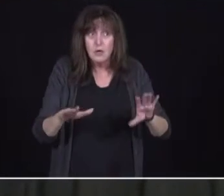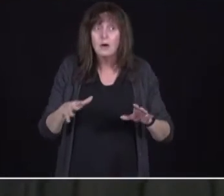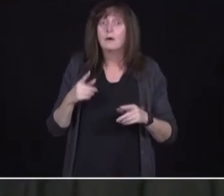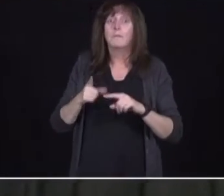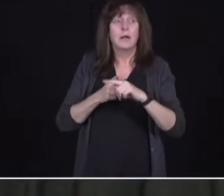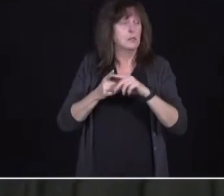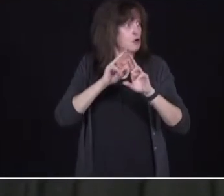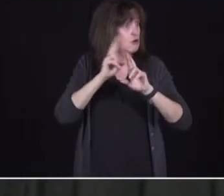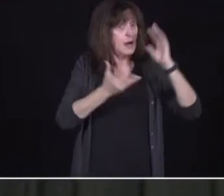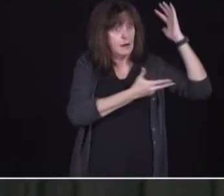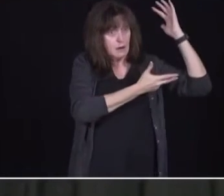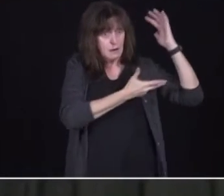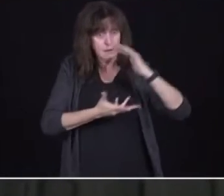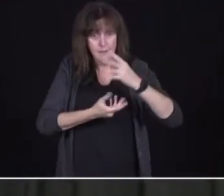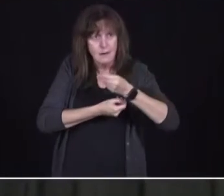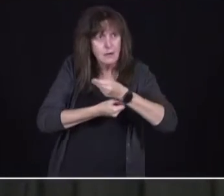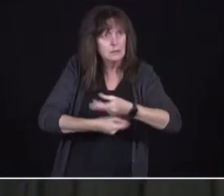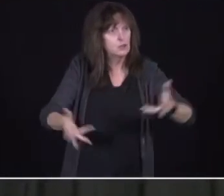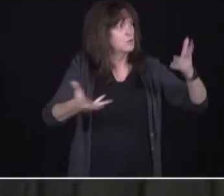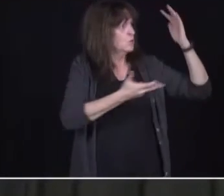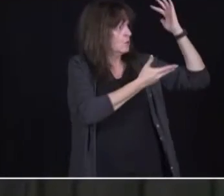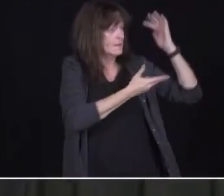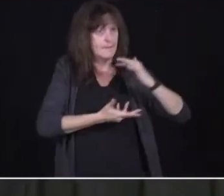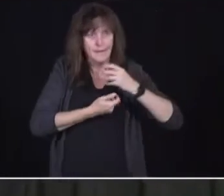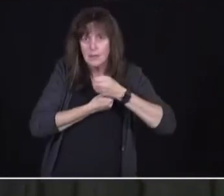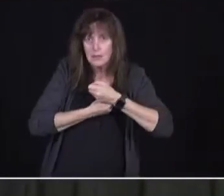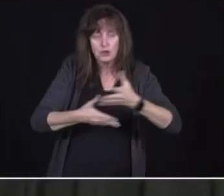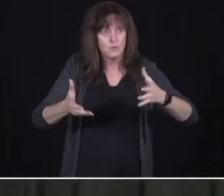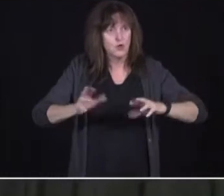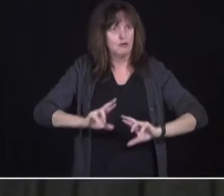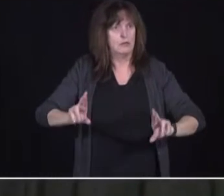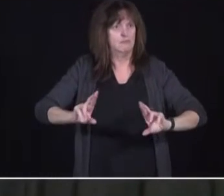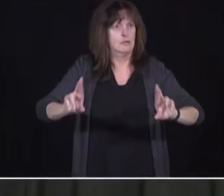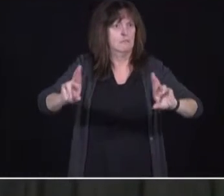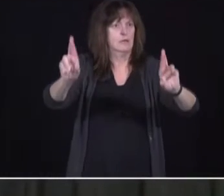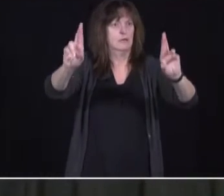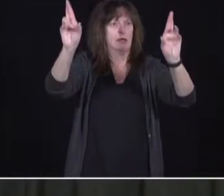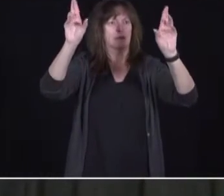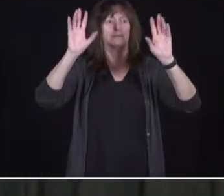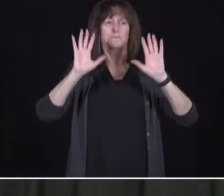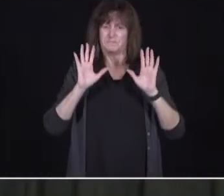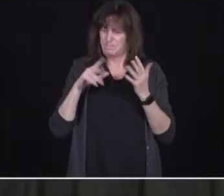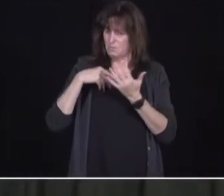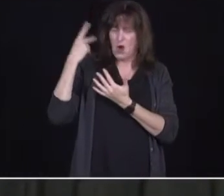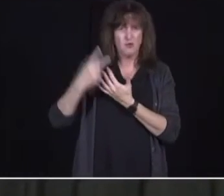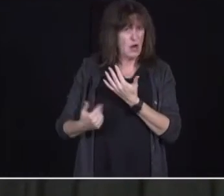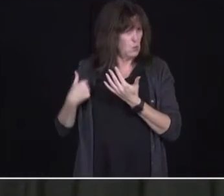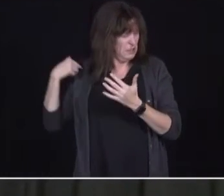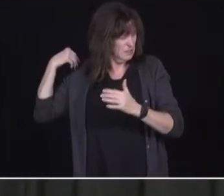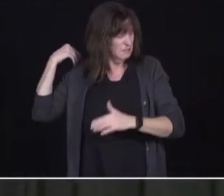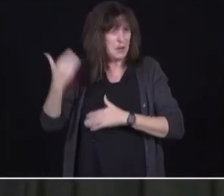be prepare when when he get more vaccines that show up in the province of Ontario. So our program is running.